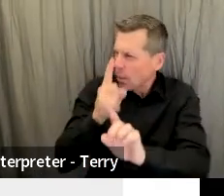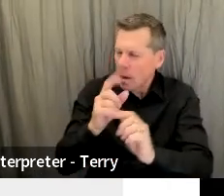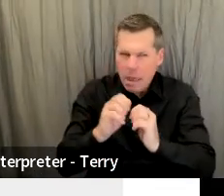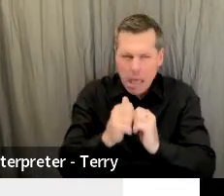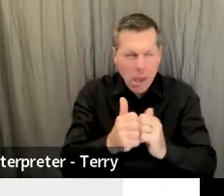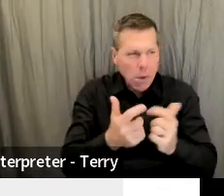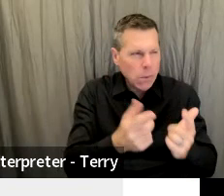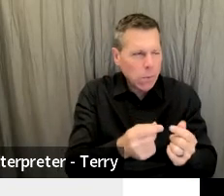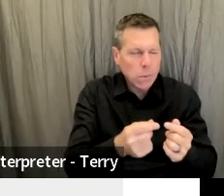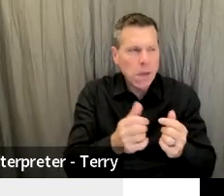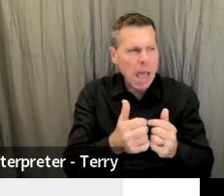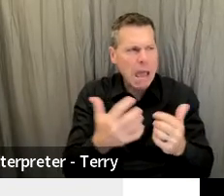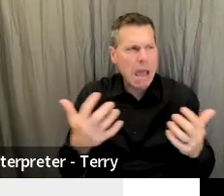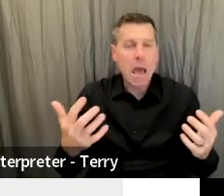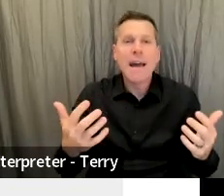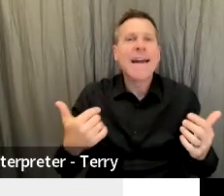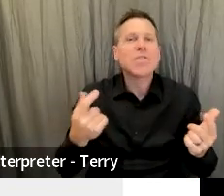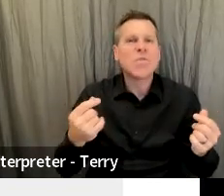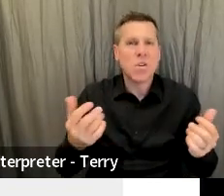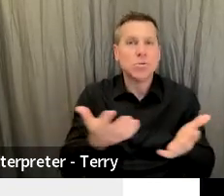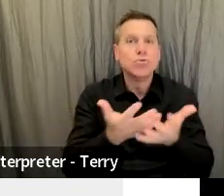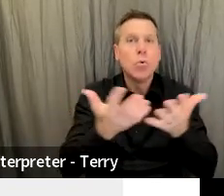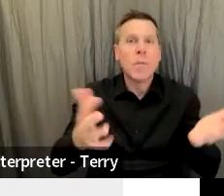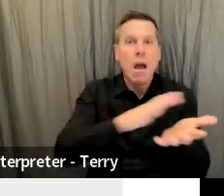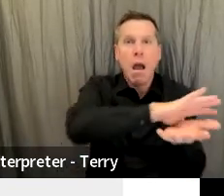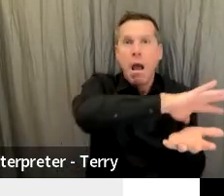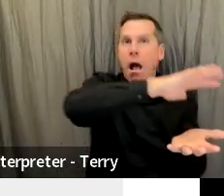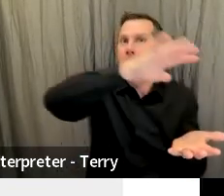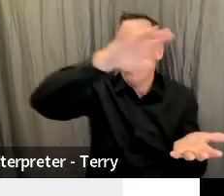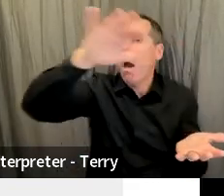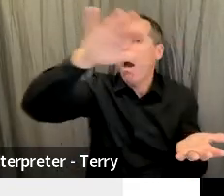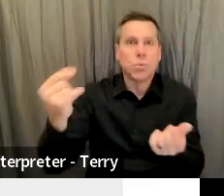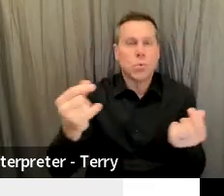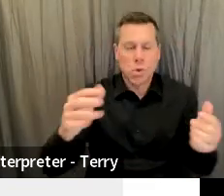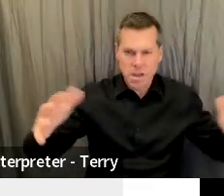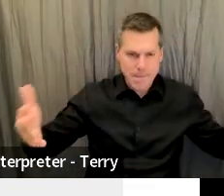We had to kind of strip it down to just covering those objectives.